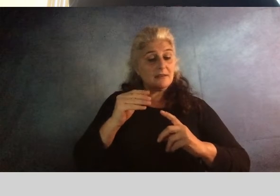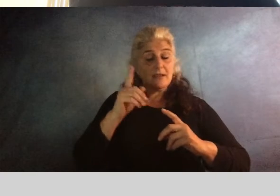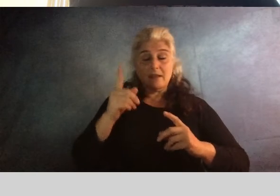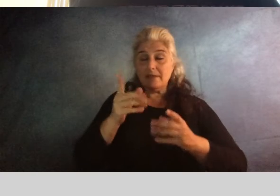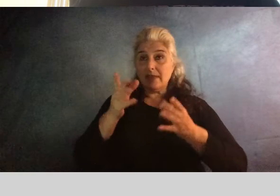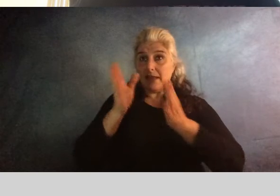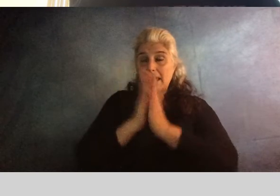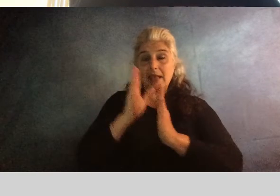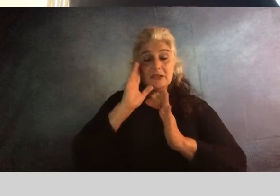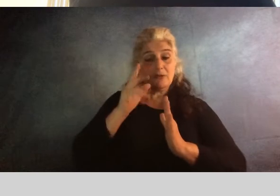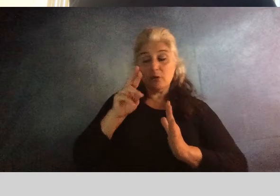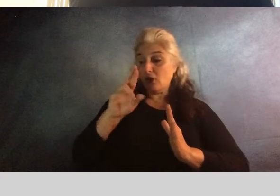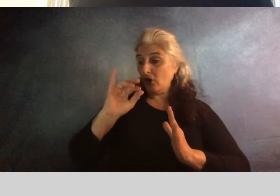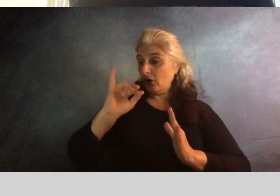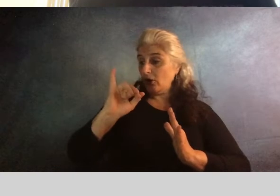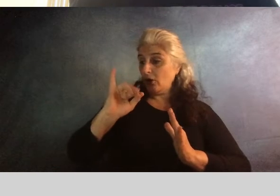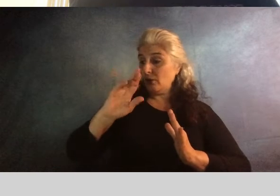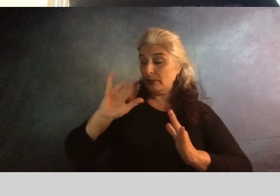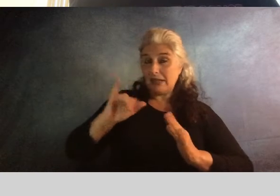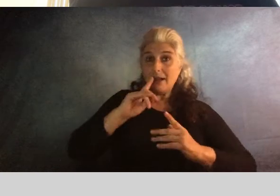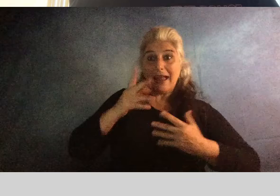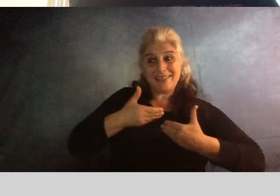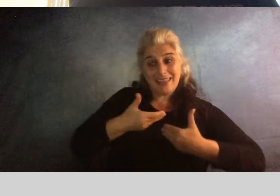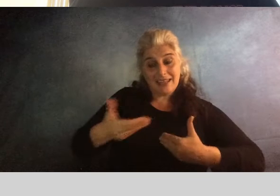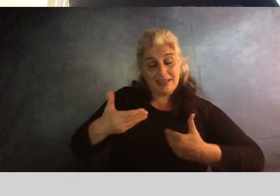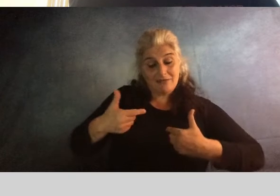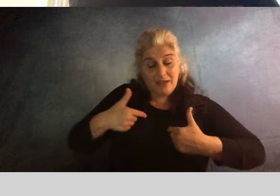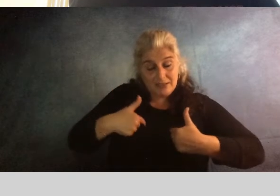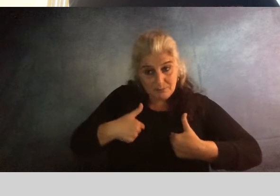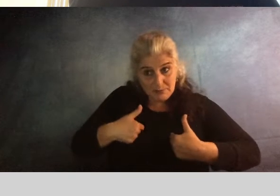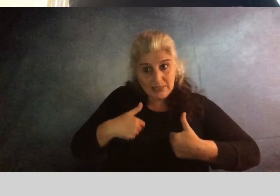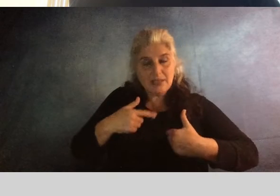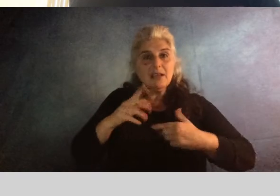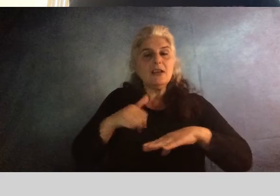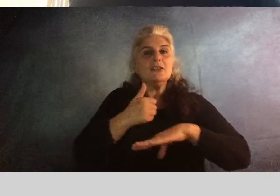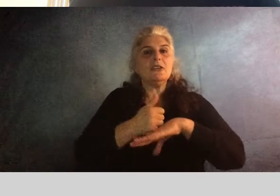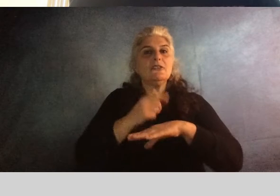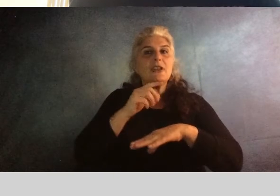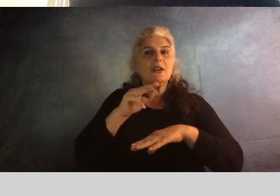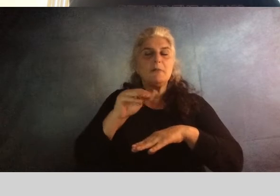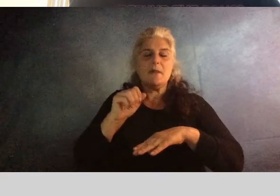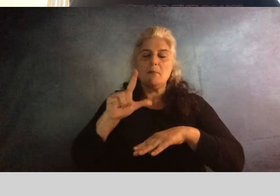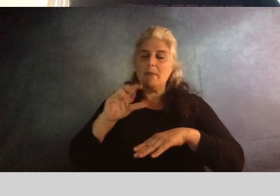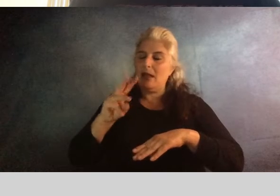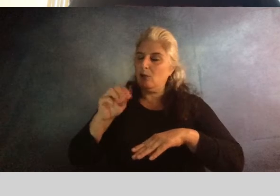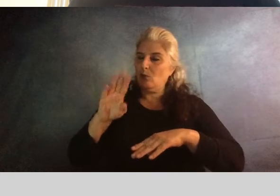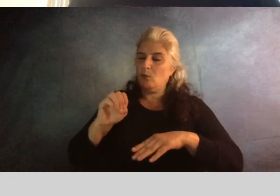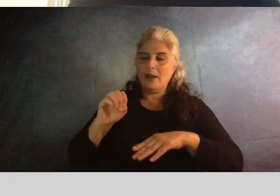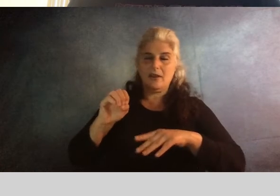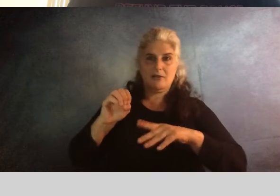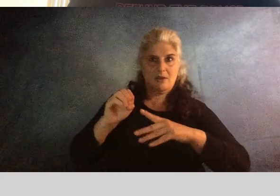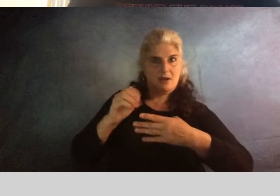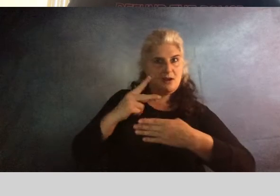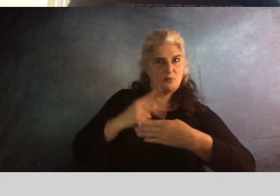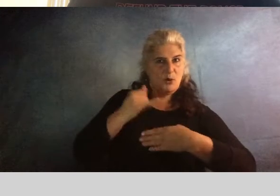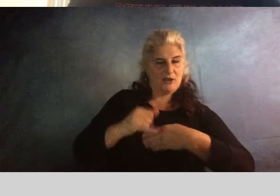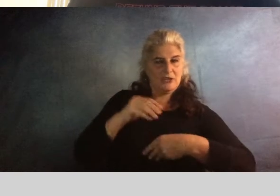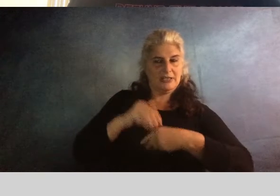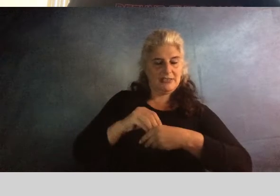for proposals and eventually hired me to implement the malware detection system in PyPI. This gift is also currently funding the implementation